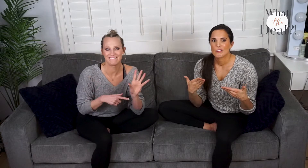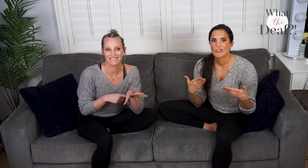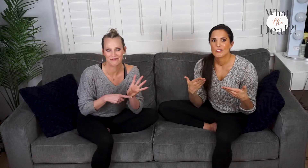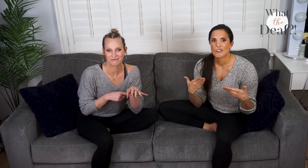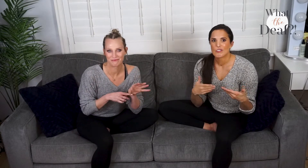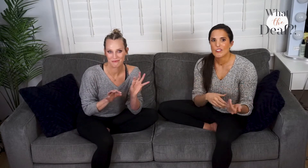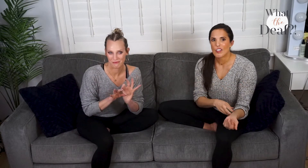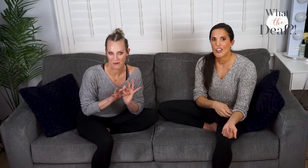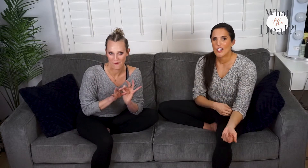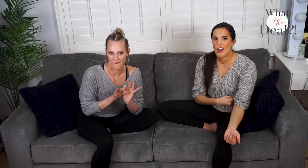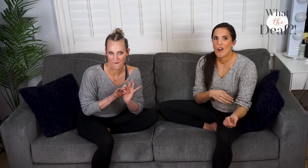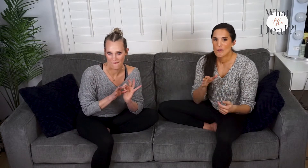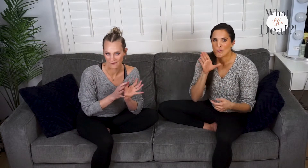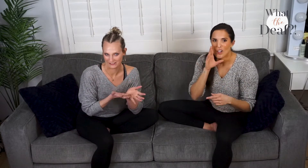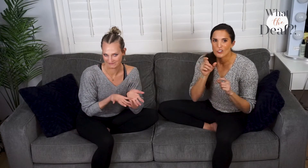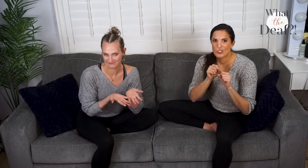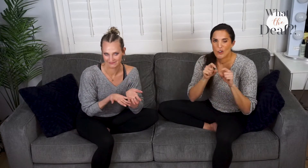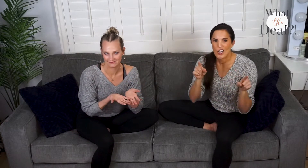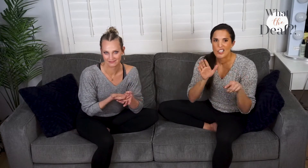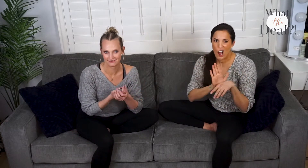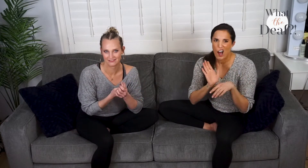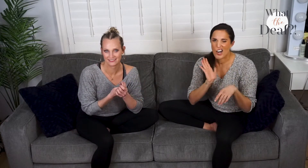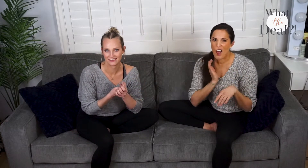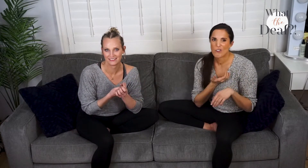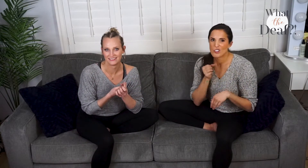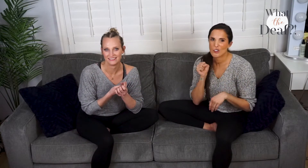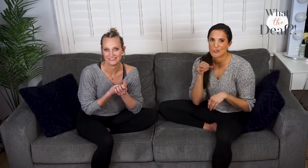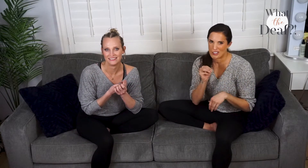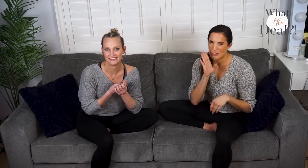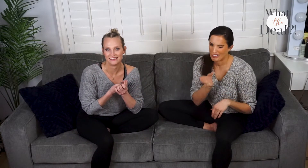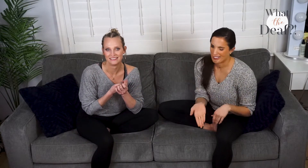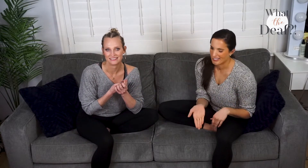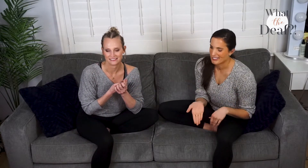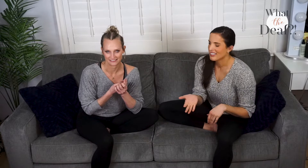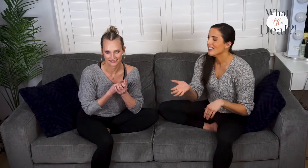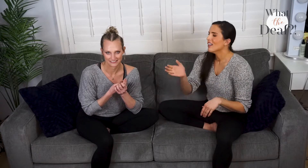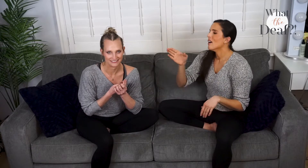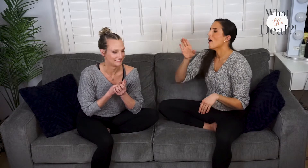And I still have this video. We'll release it on our social media. You guys can see it.